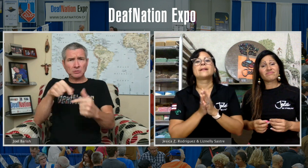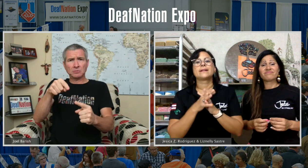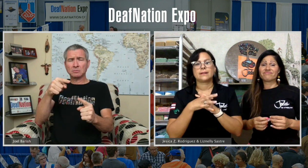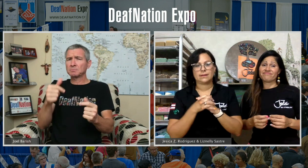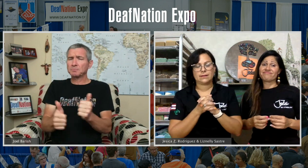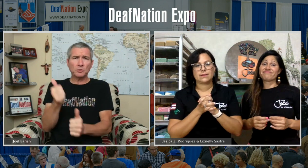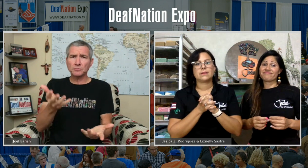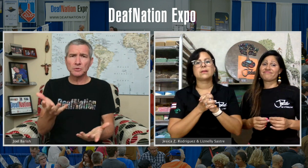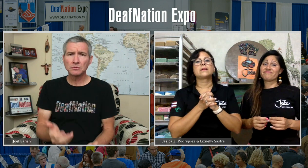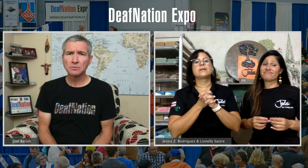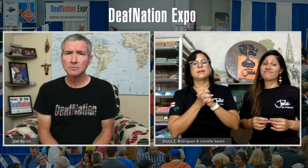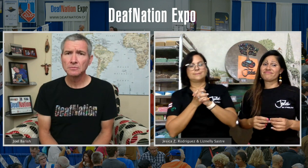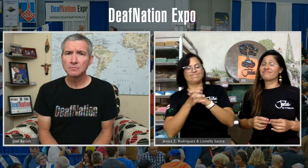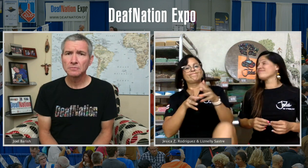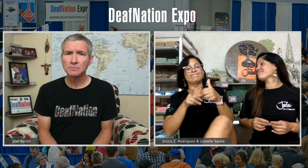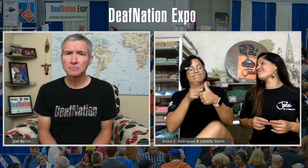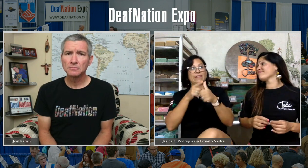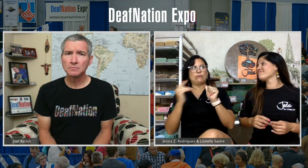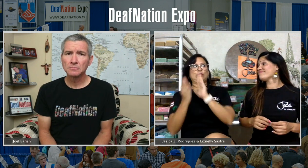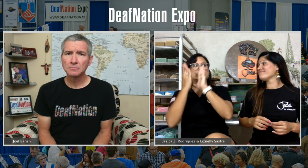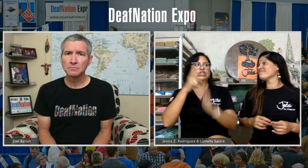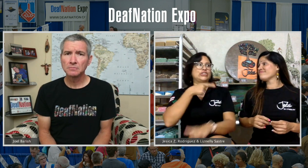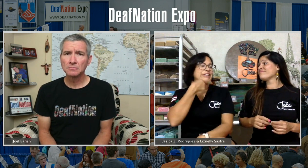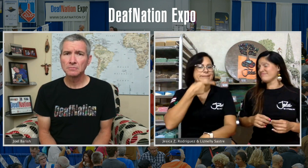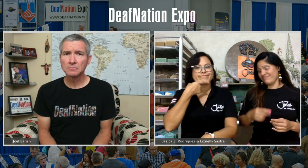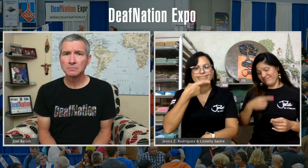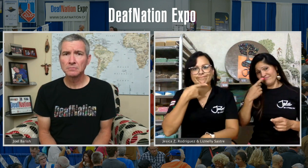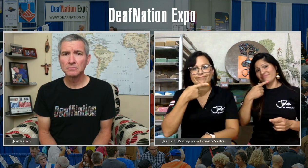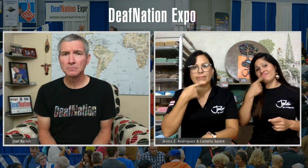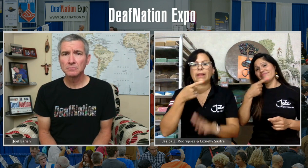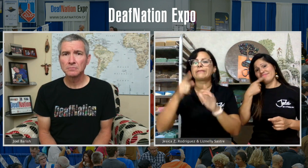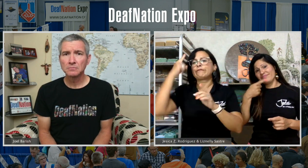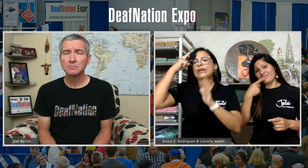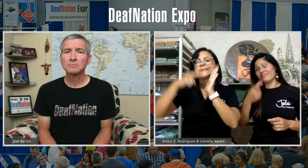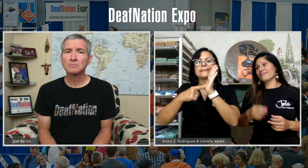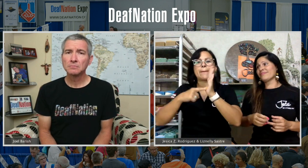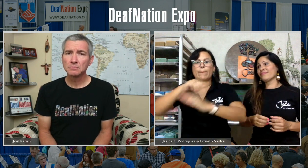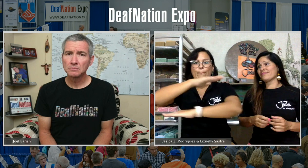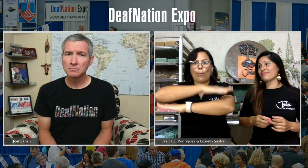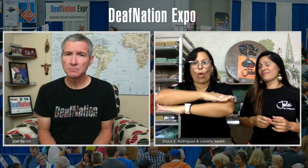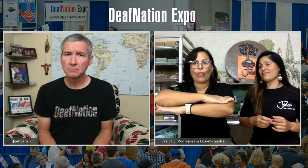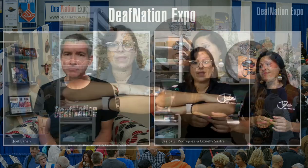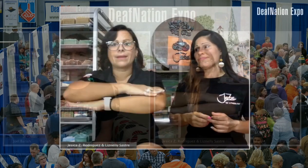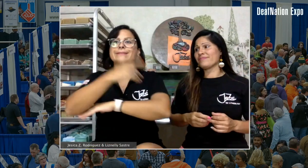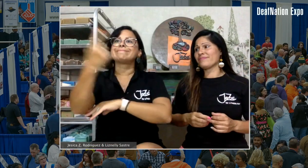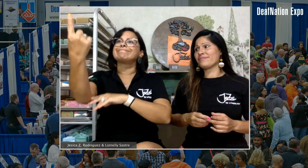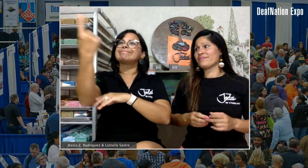What’s the biggest challenge? First, working with hearing people. For example, at booths,